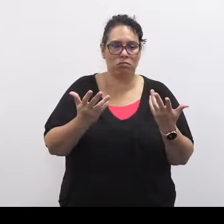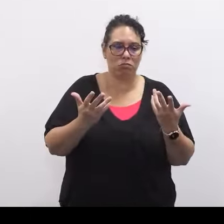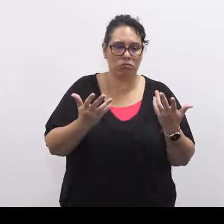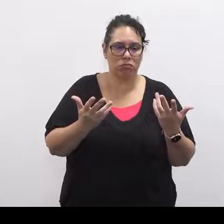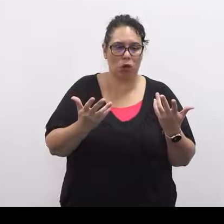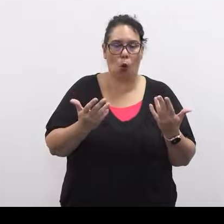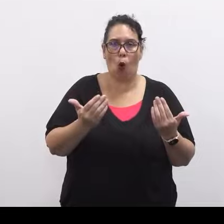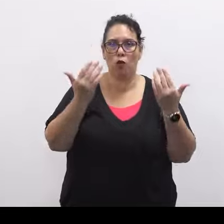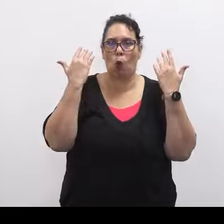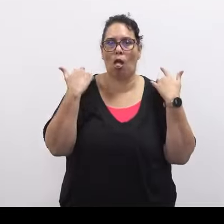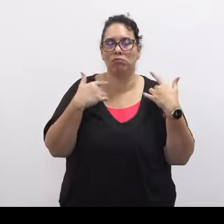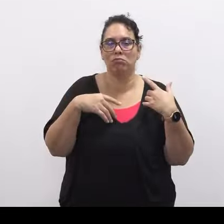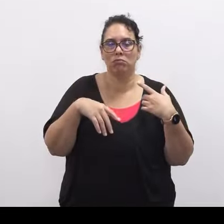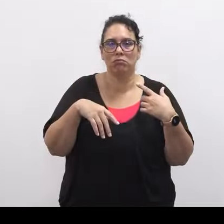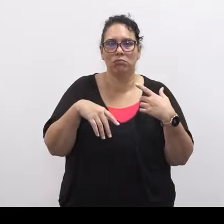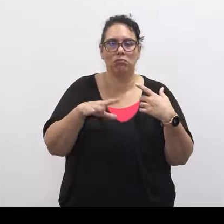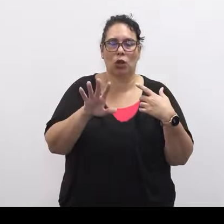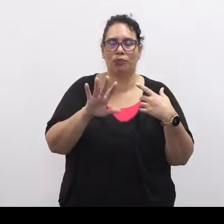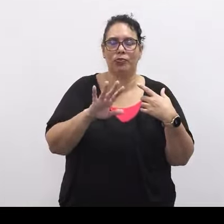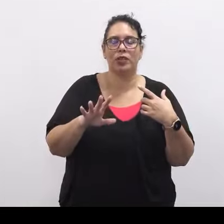in favor of keeping neighborhoods together.